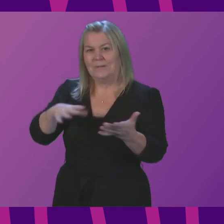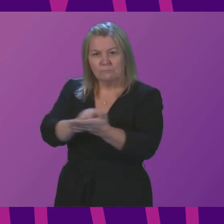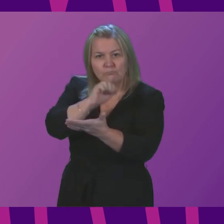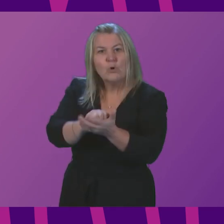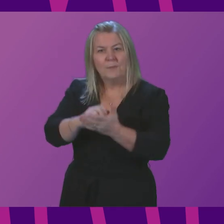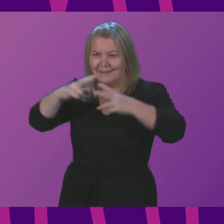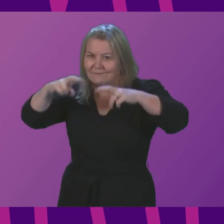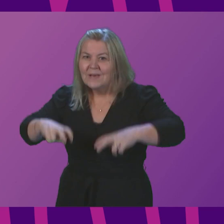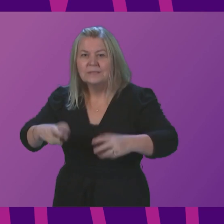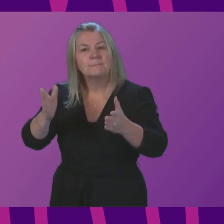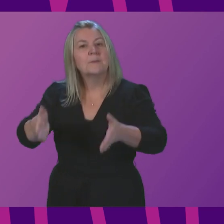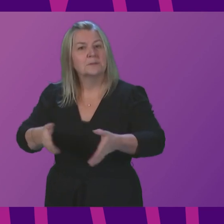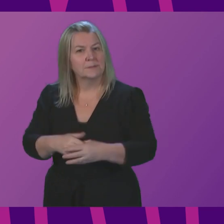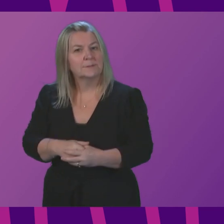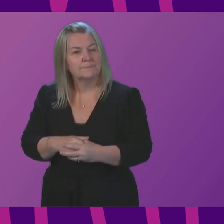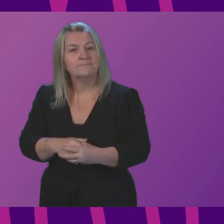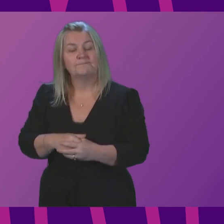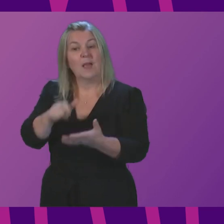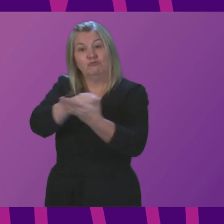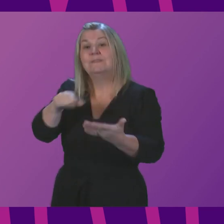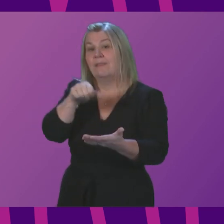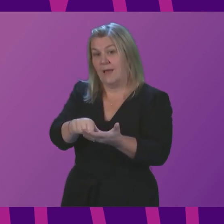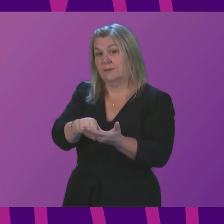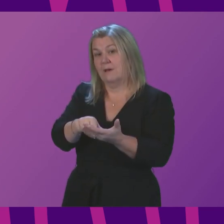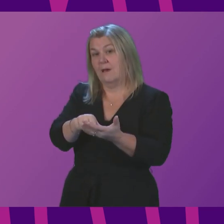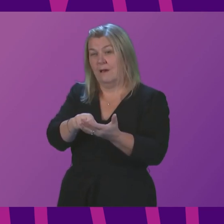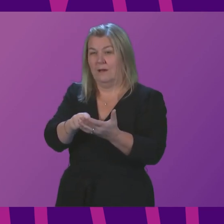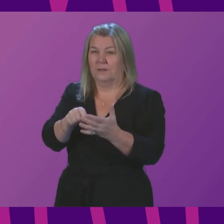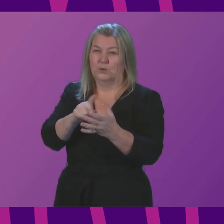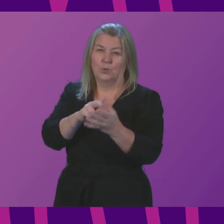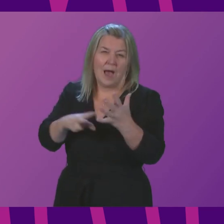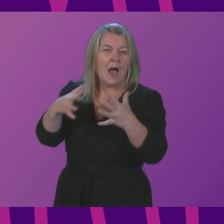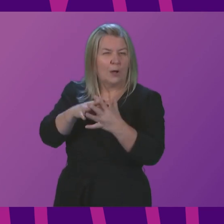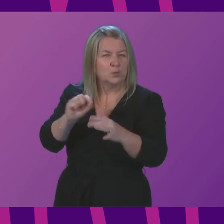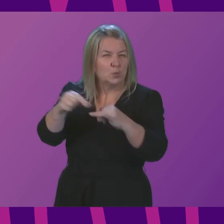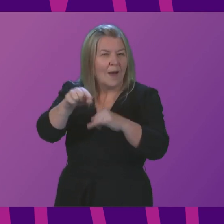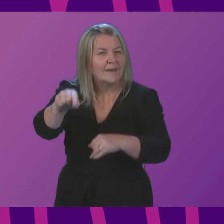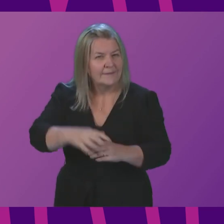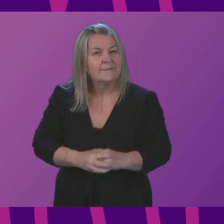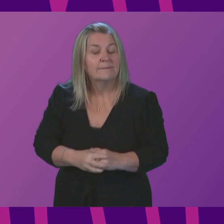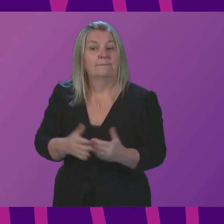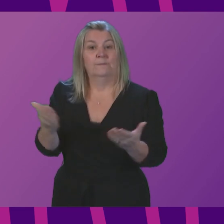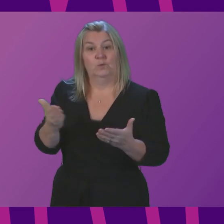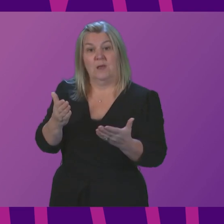I have written to Louise Slorance today to confirm the initial actions that are being